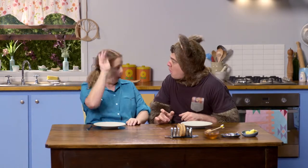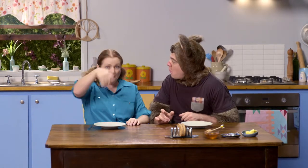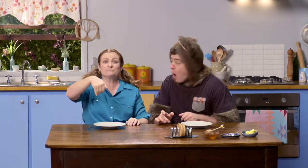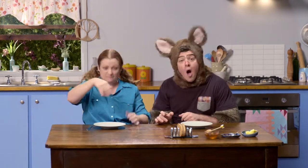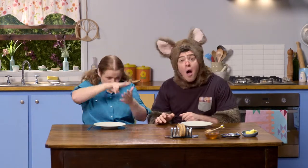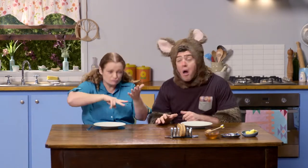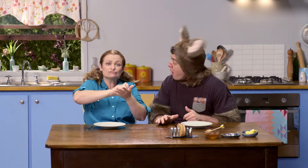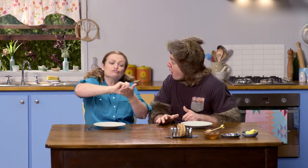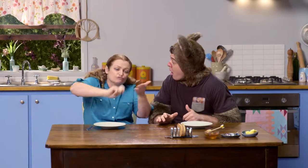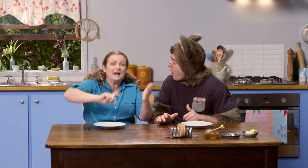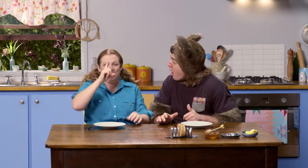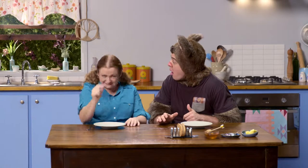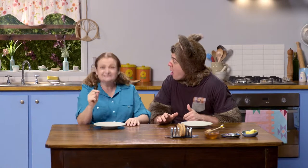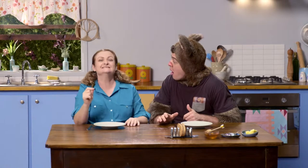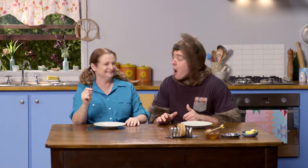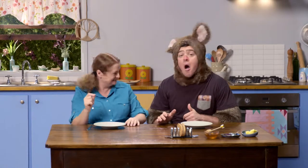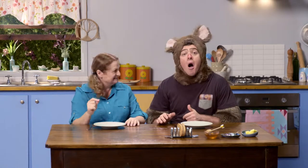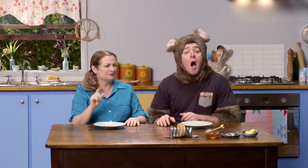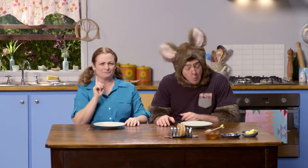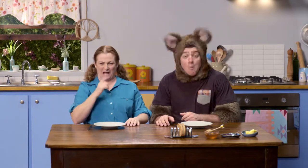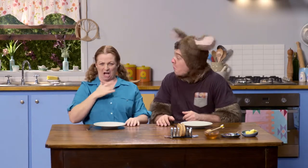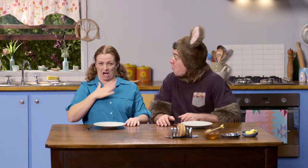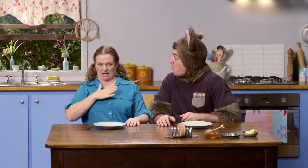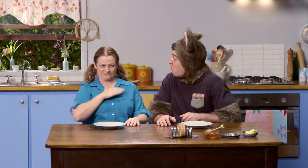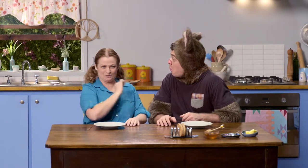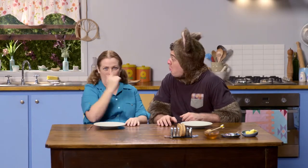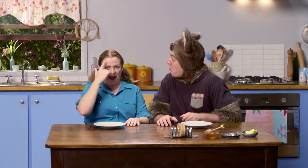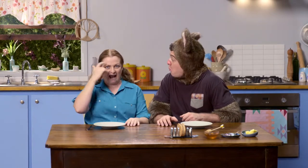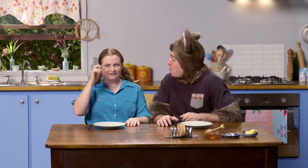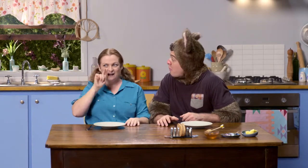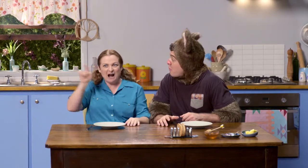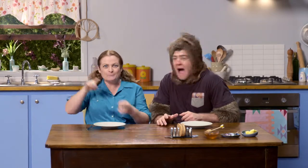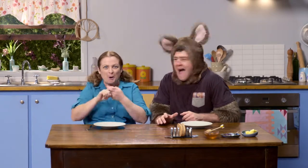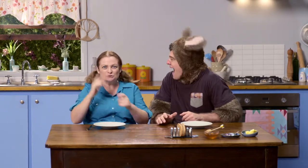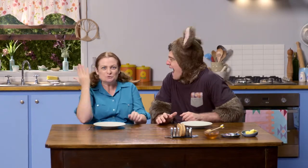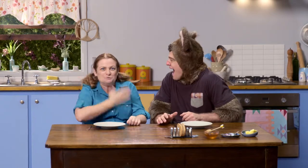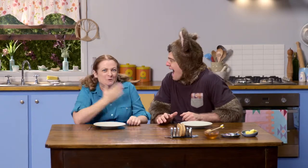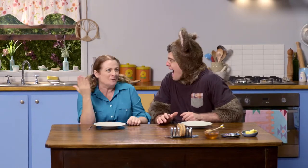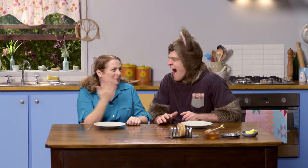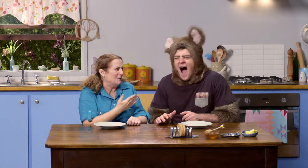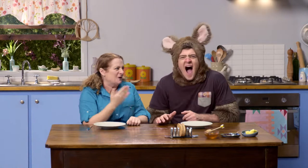especially their reading and writing. But I do like your idea of having a Possum School